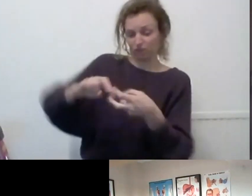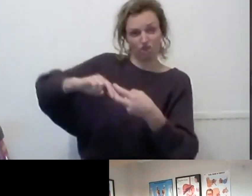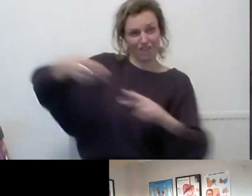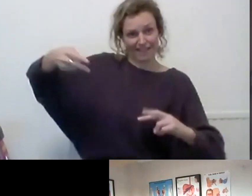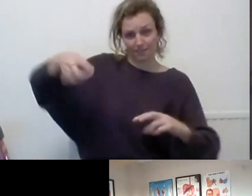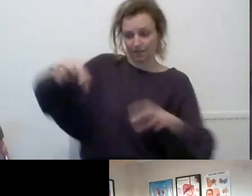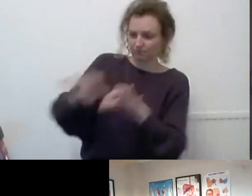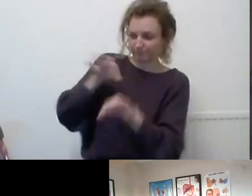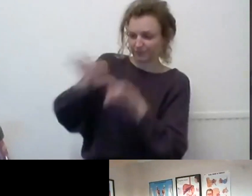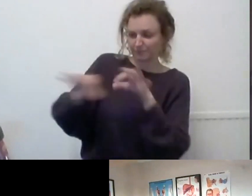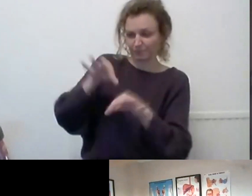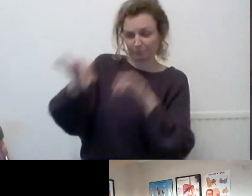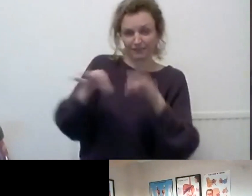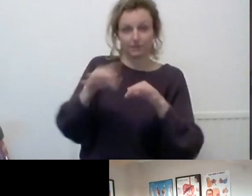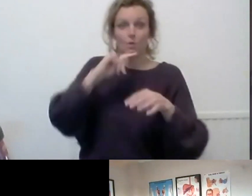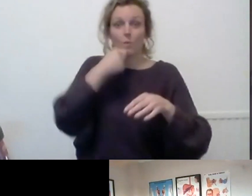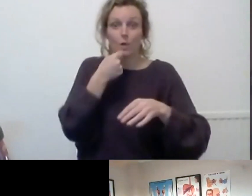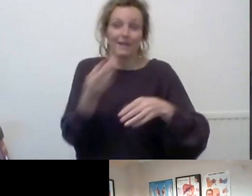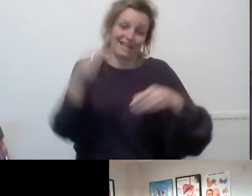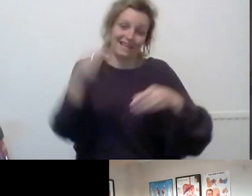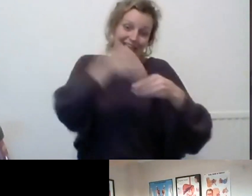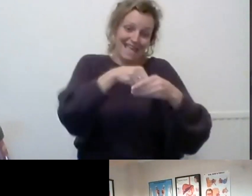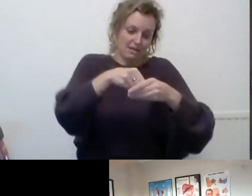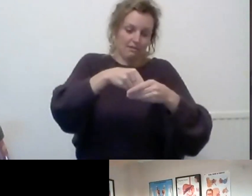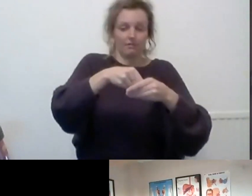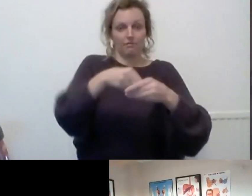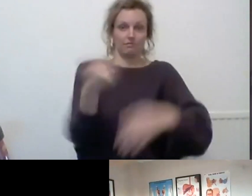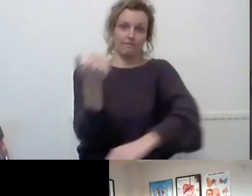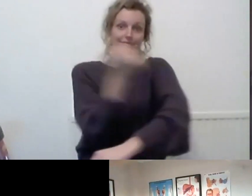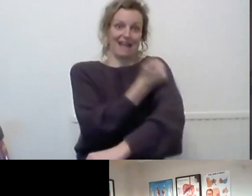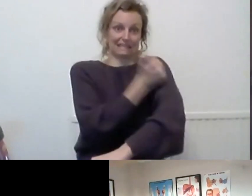the little protein cap protein that sits on the outer coating of the virus so that actually